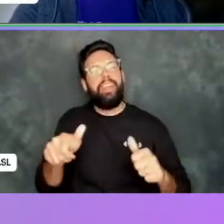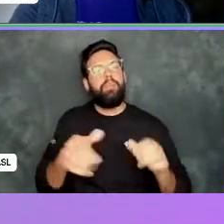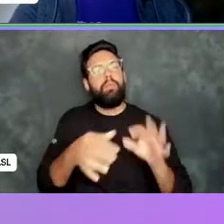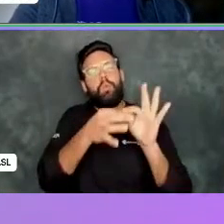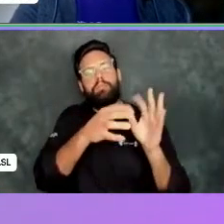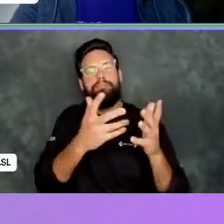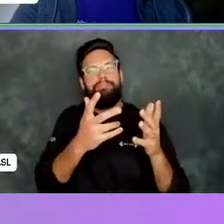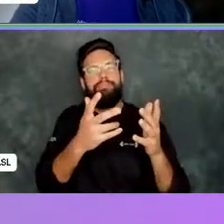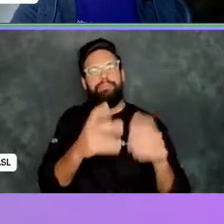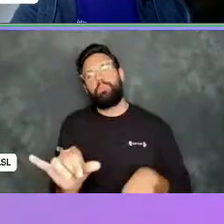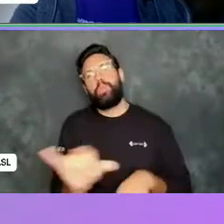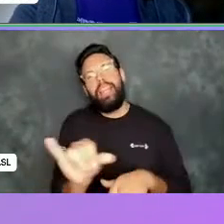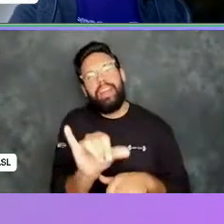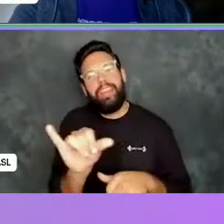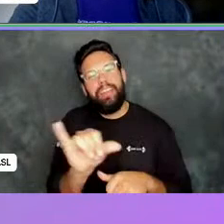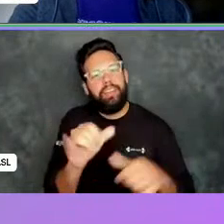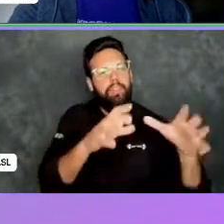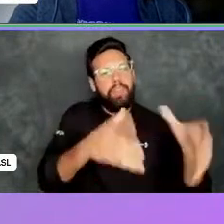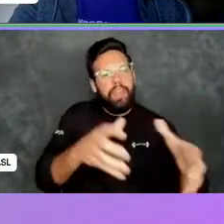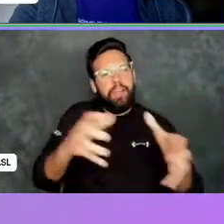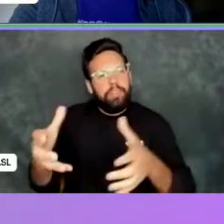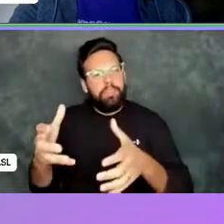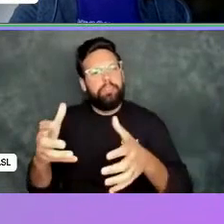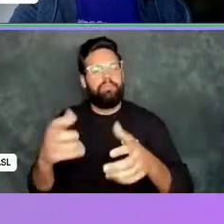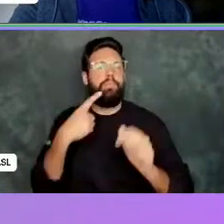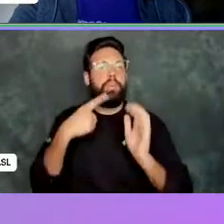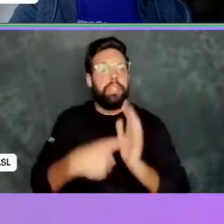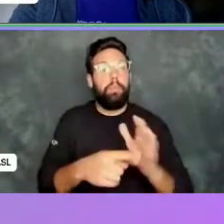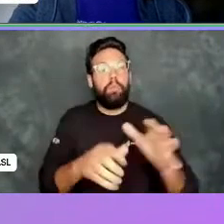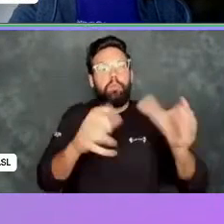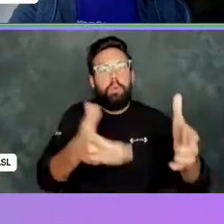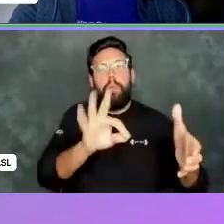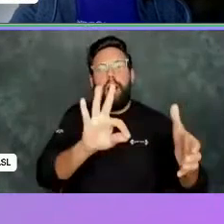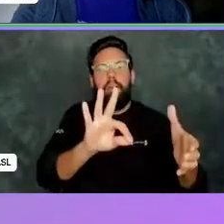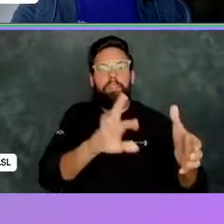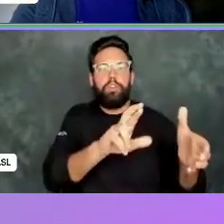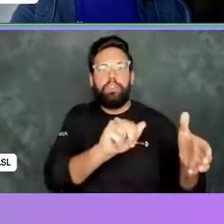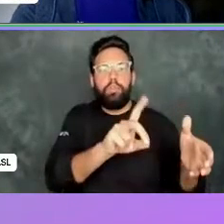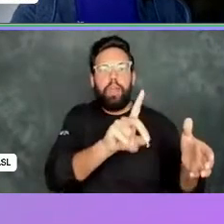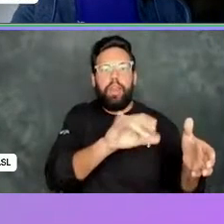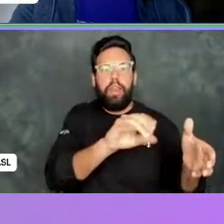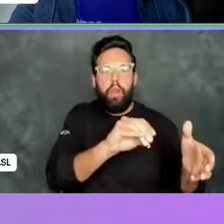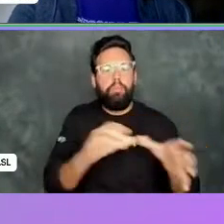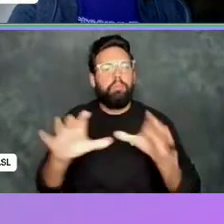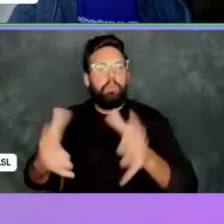group related fields such as radio buttons and checkboxes using fieldset and legend elements so that that legend